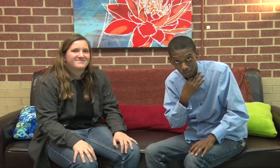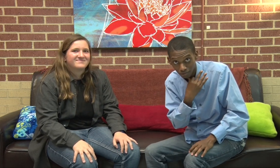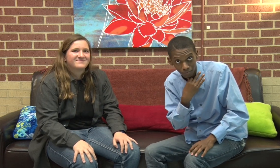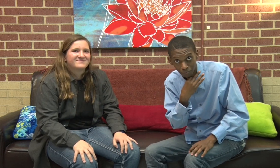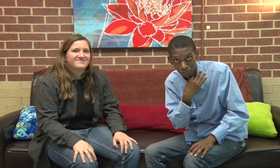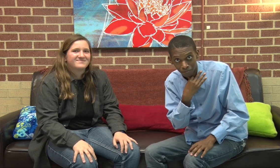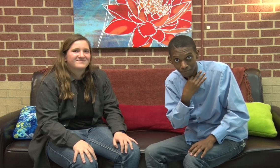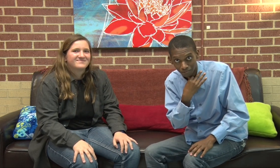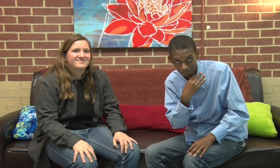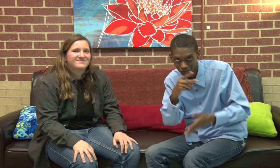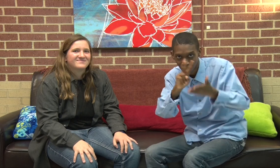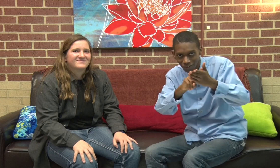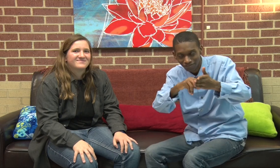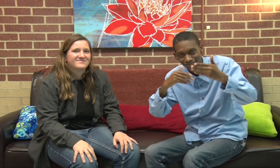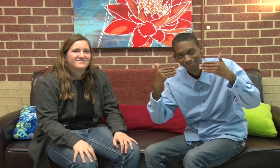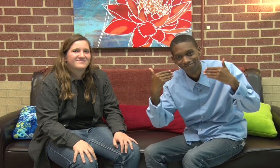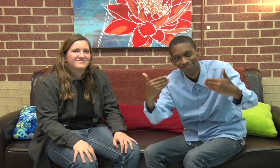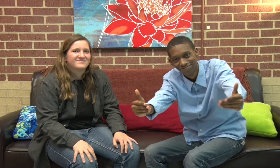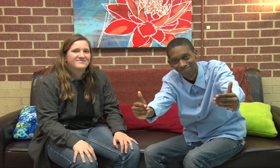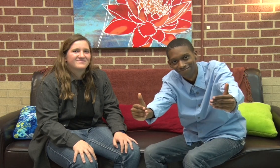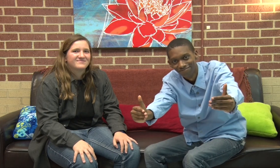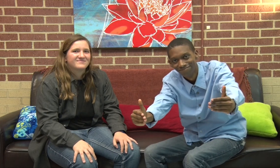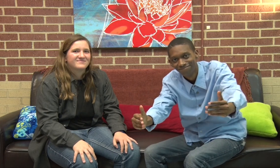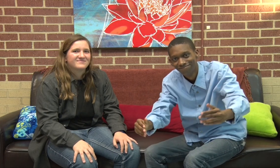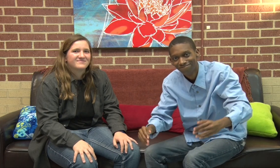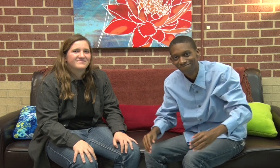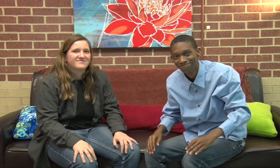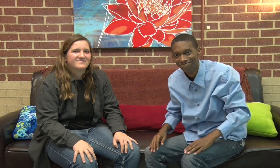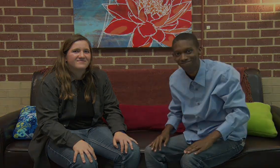Are you curious? Go ahead and read.